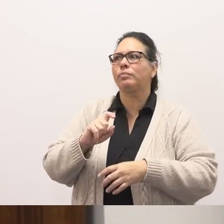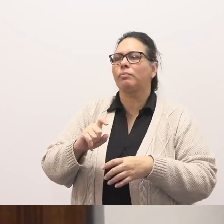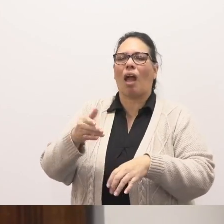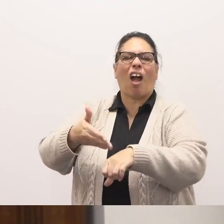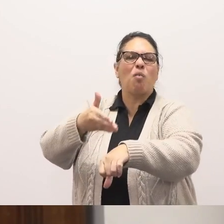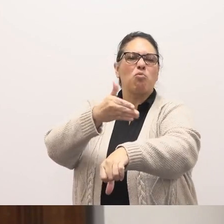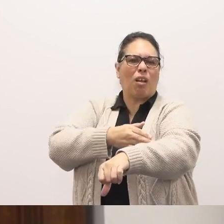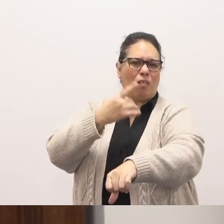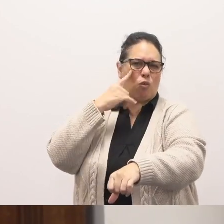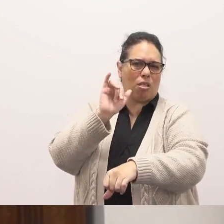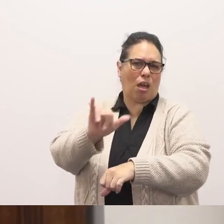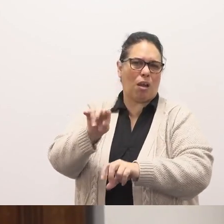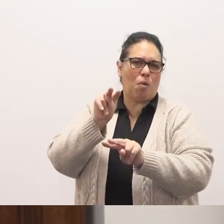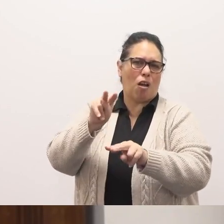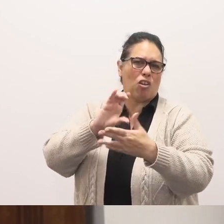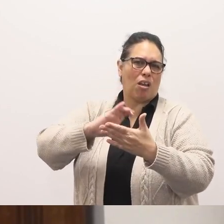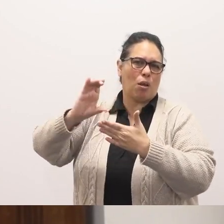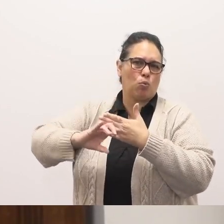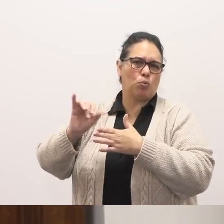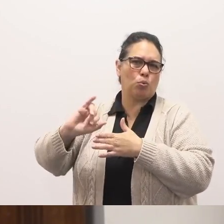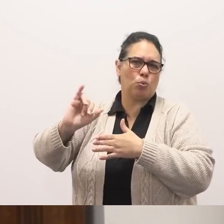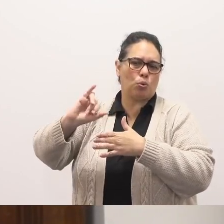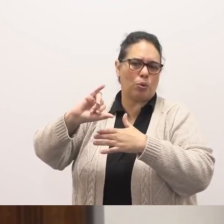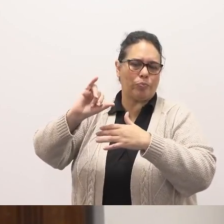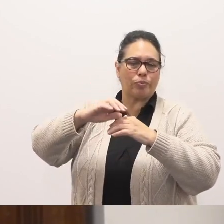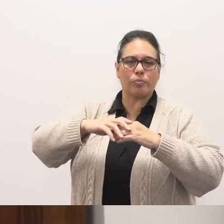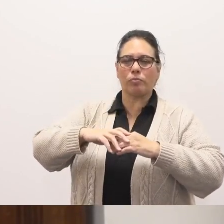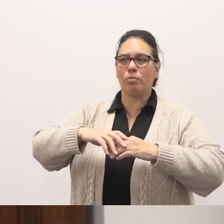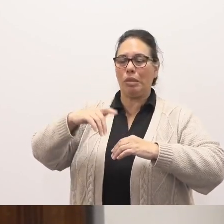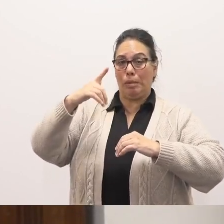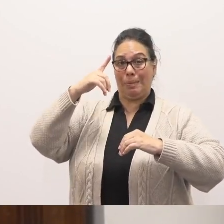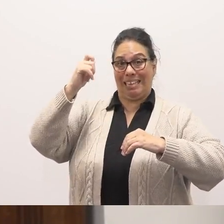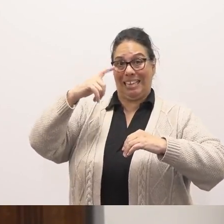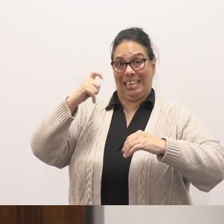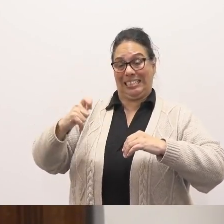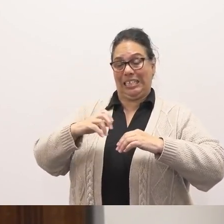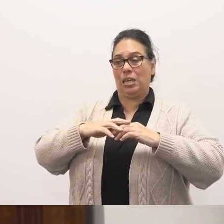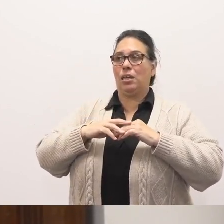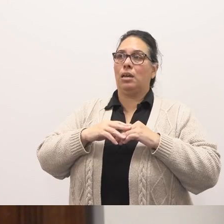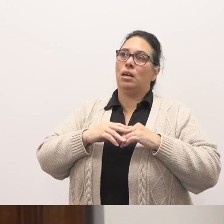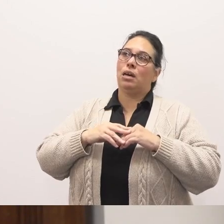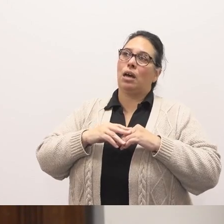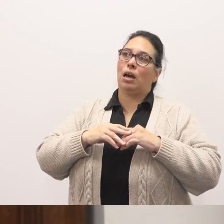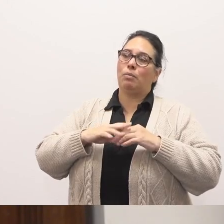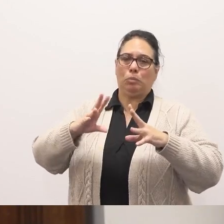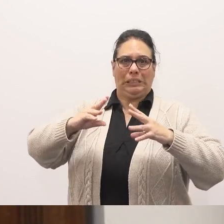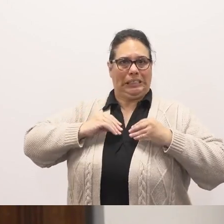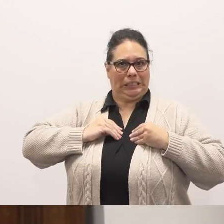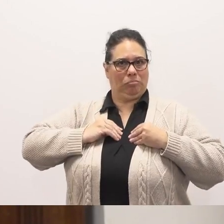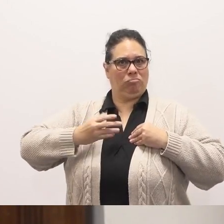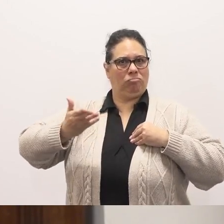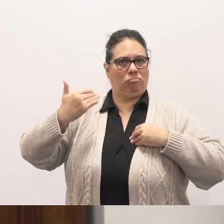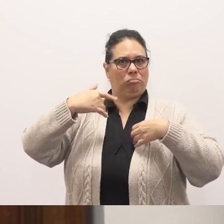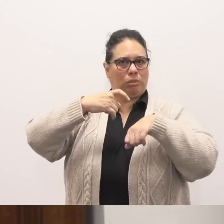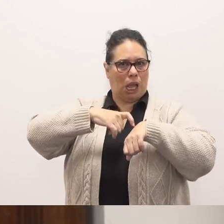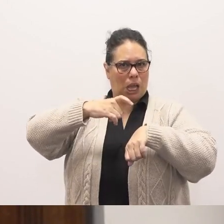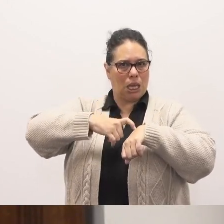for that monitoring calendar because the monitoring calendar that we adopted was for one year,